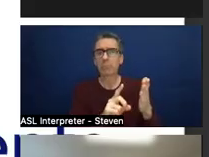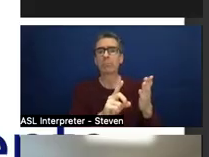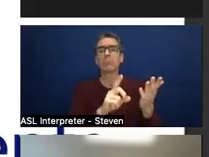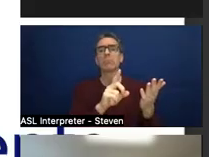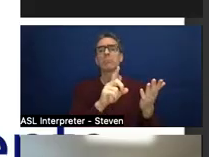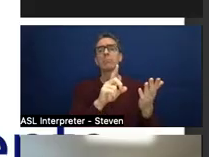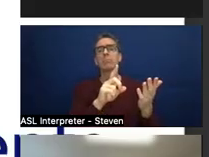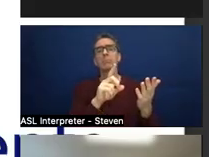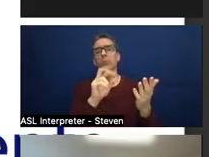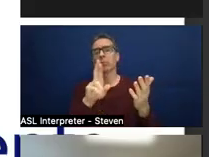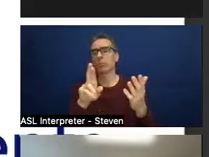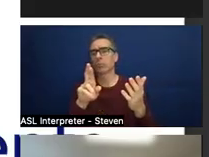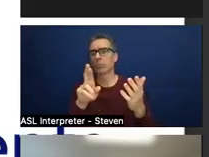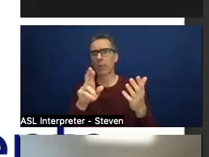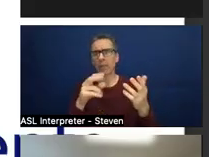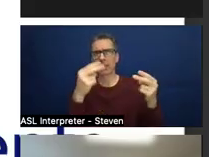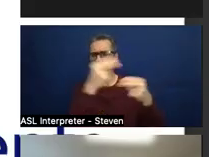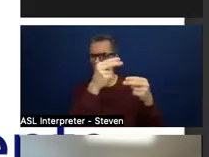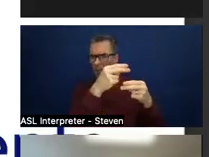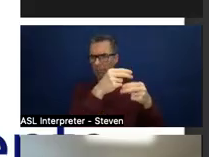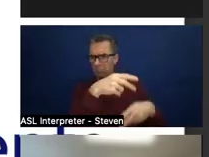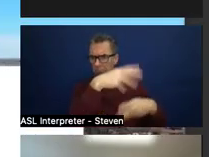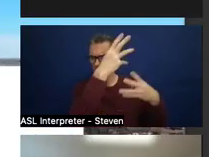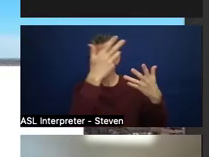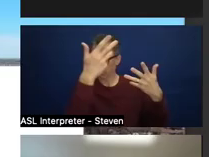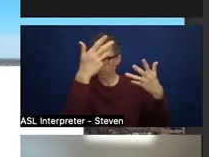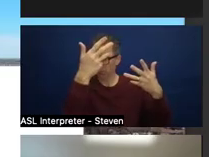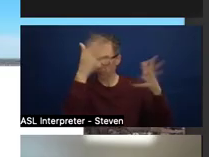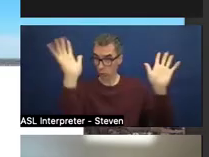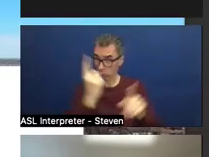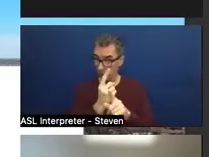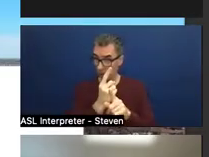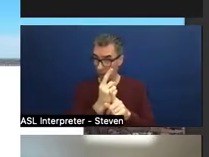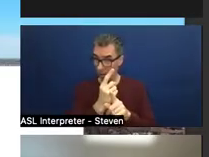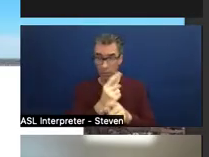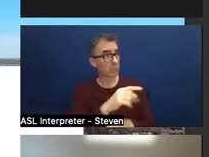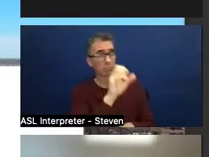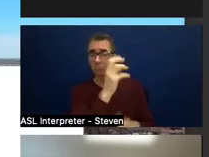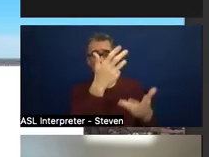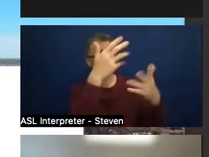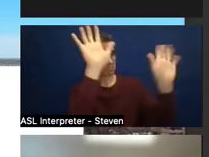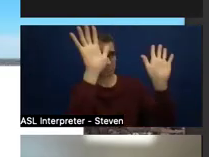I don't think we have any more slides, right Morgan? Okay. Nope, that's it. Okay.